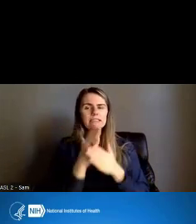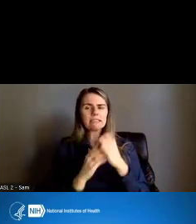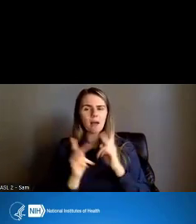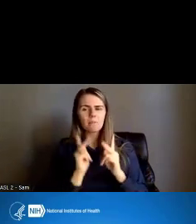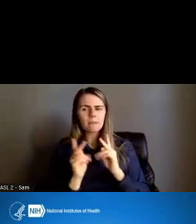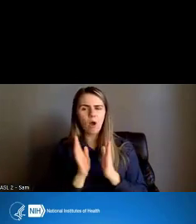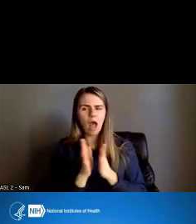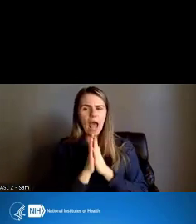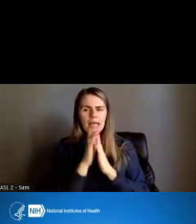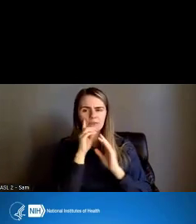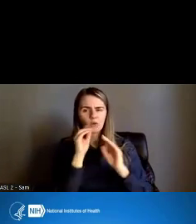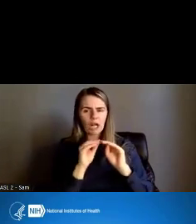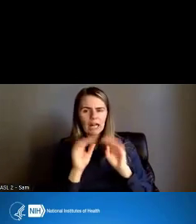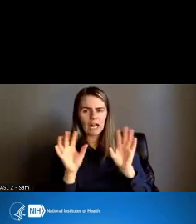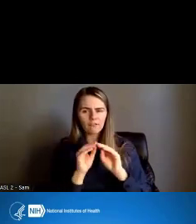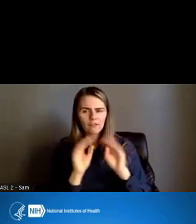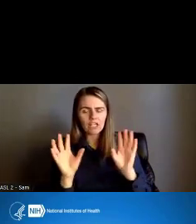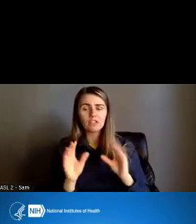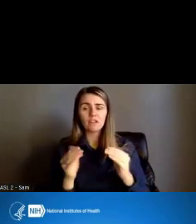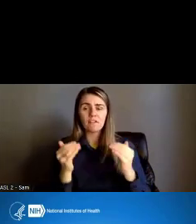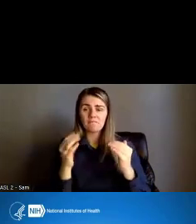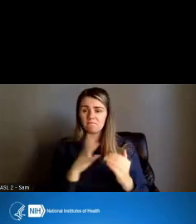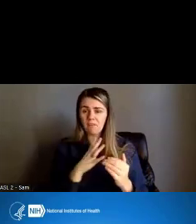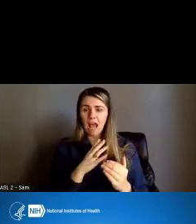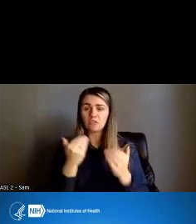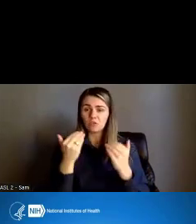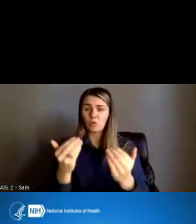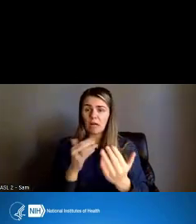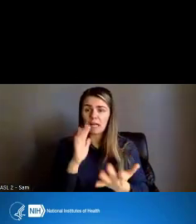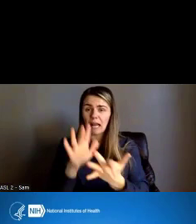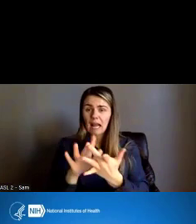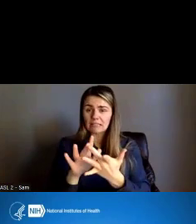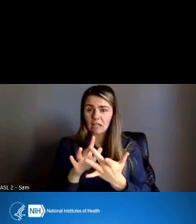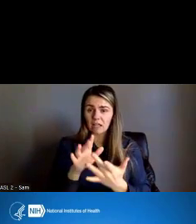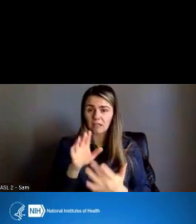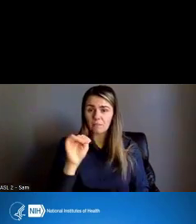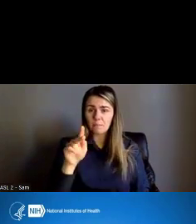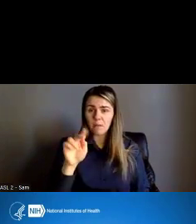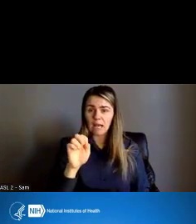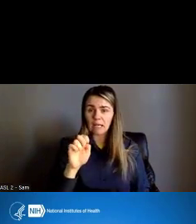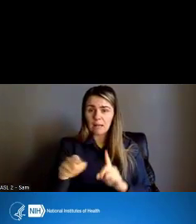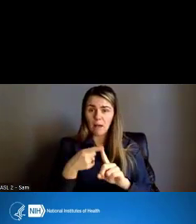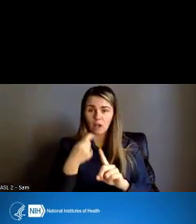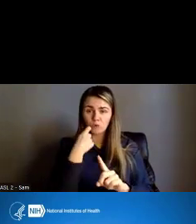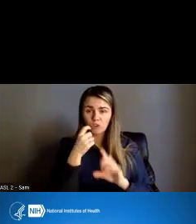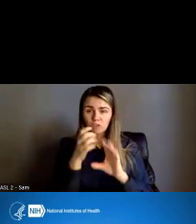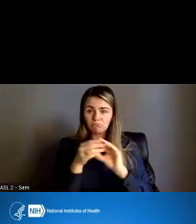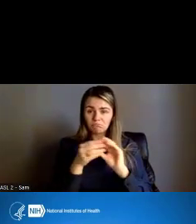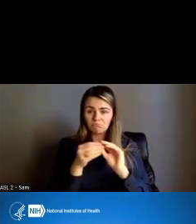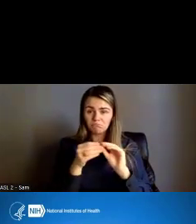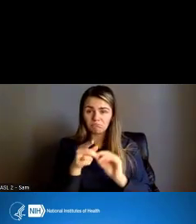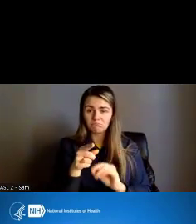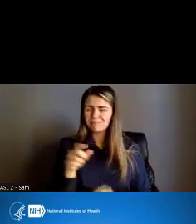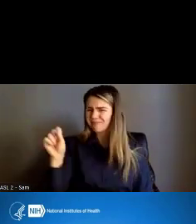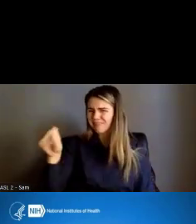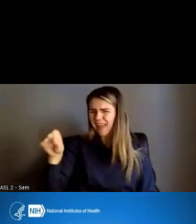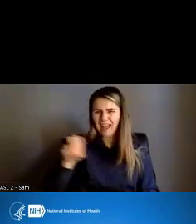Is it okay for them to reach out to you, Mike, about what you just talked about? Michael Sesma: Absolutely.